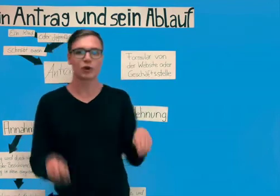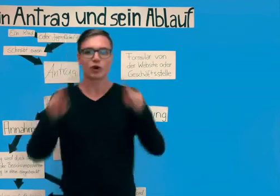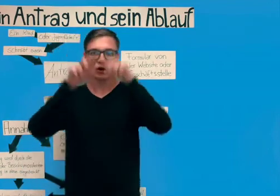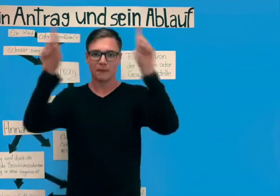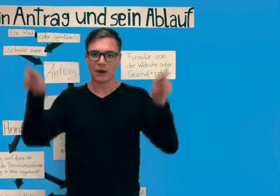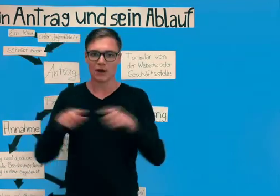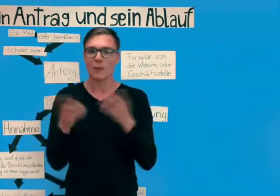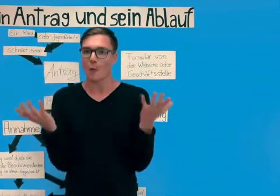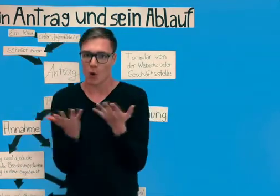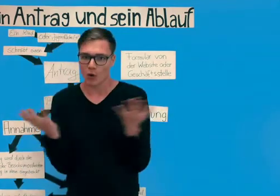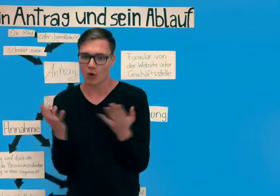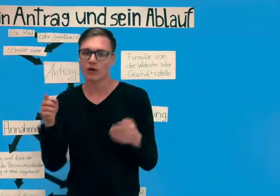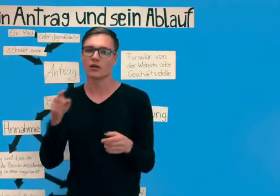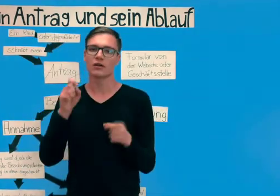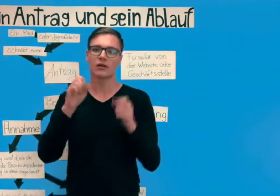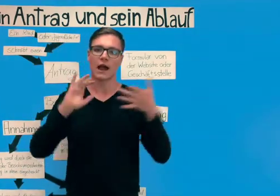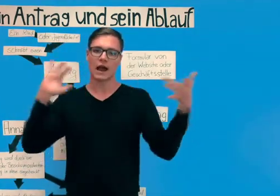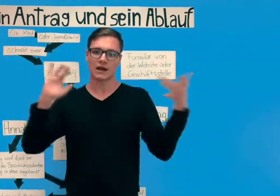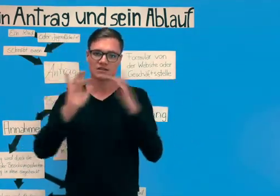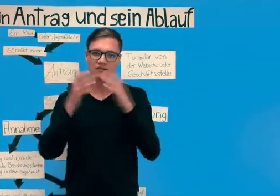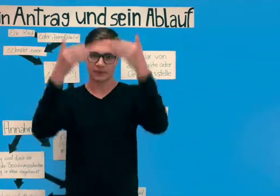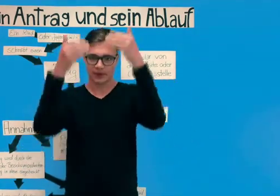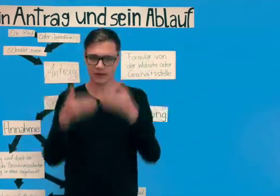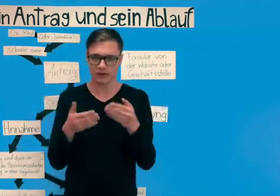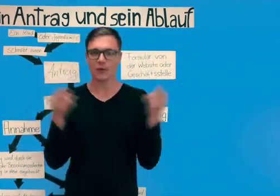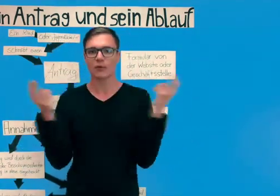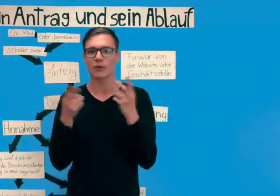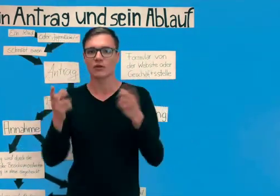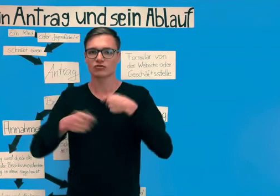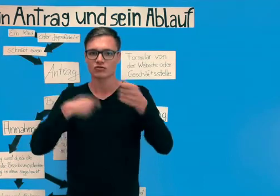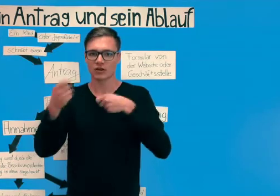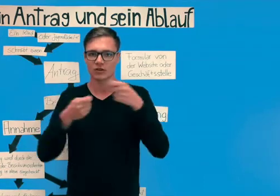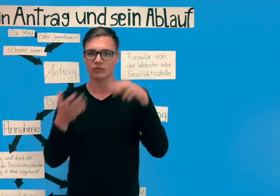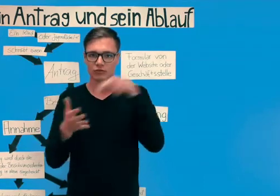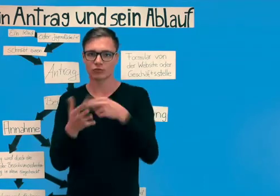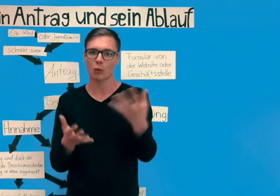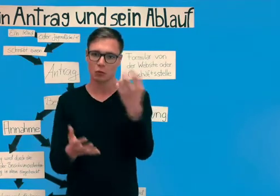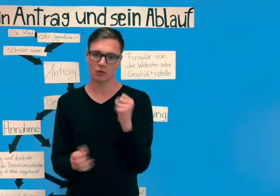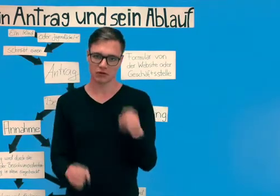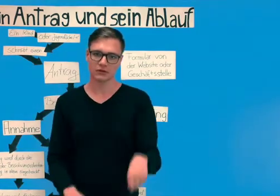You can get the form from the website or from the office.